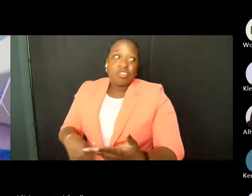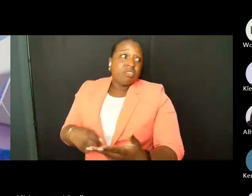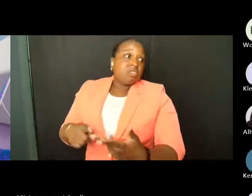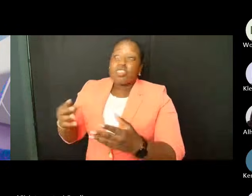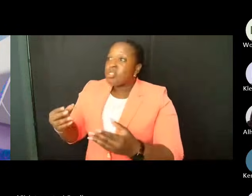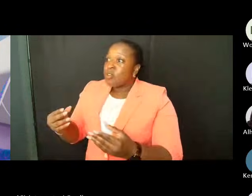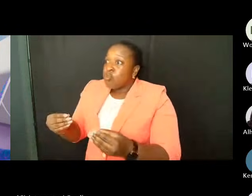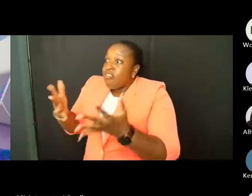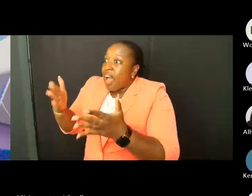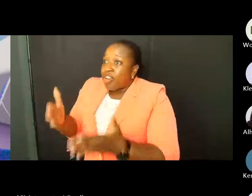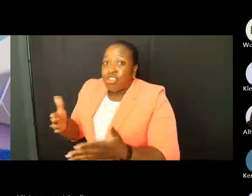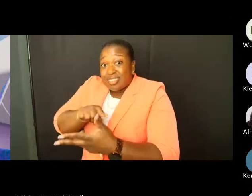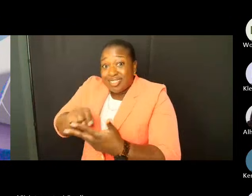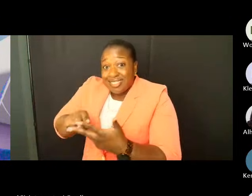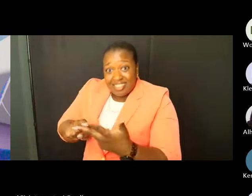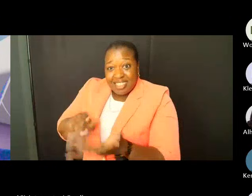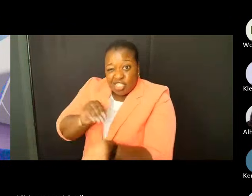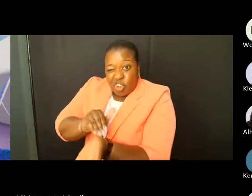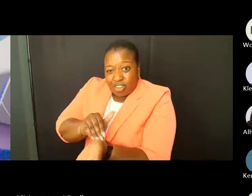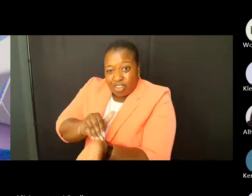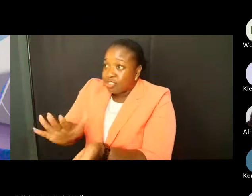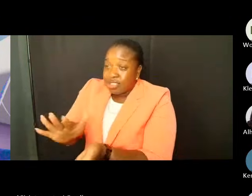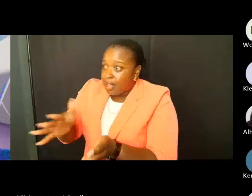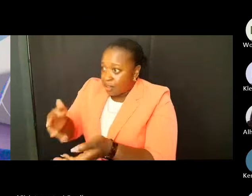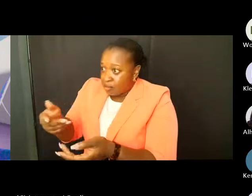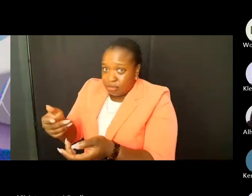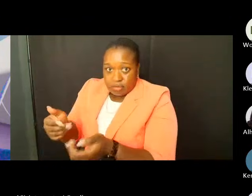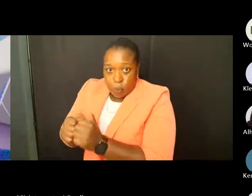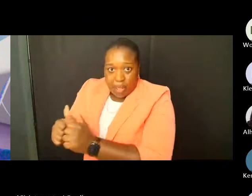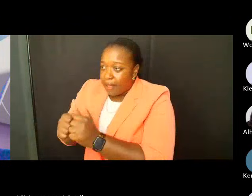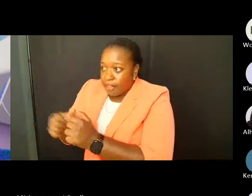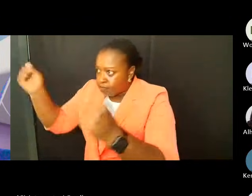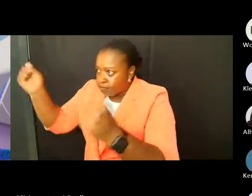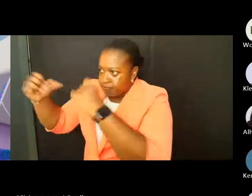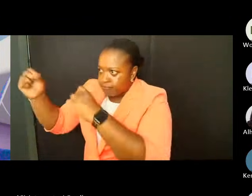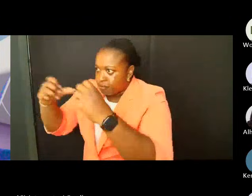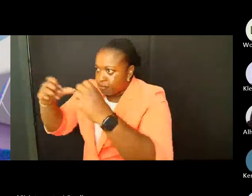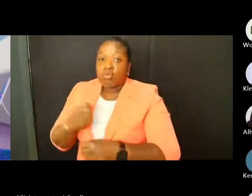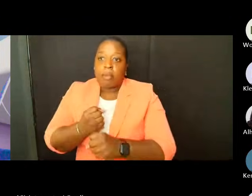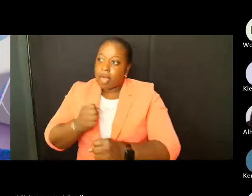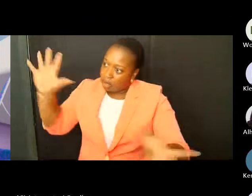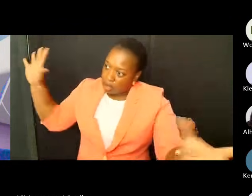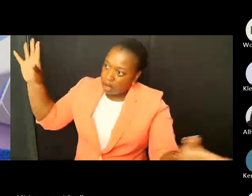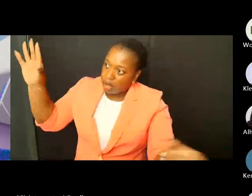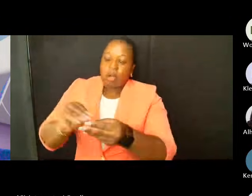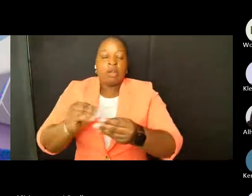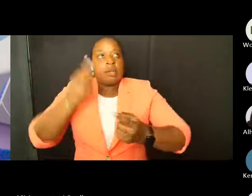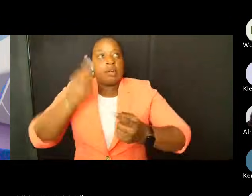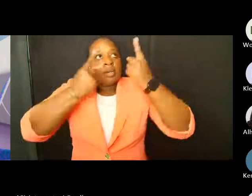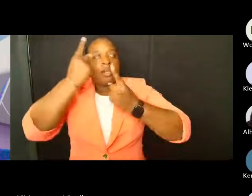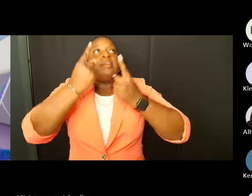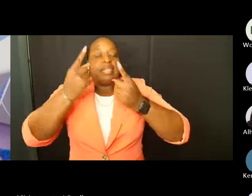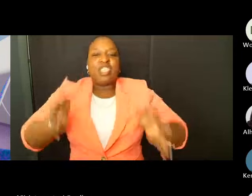that you have together to make an informed decision and really advocate for yourselves